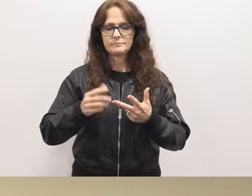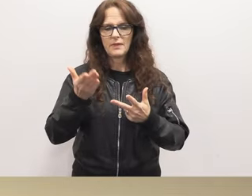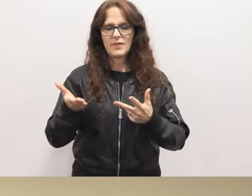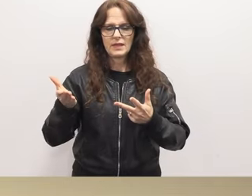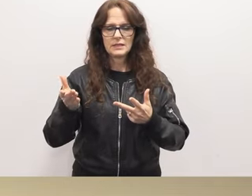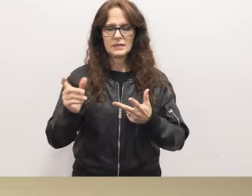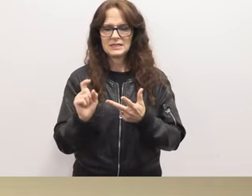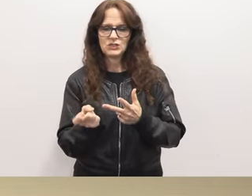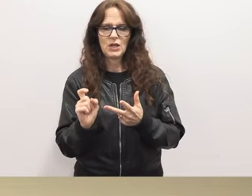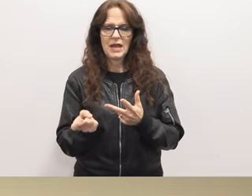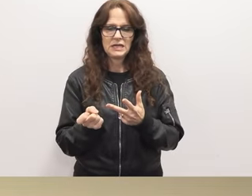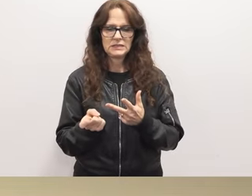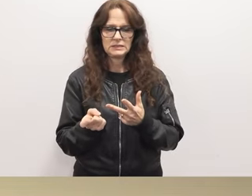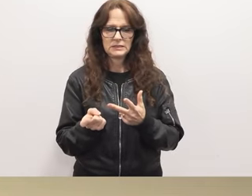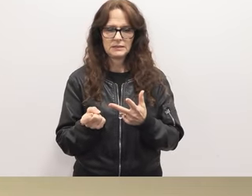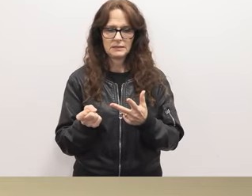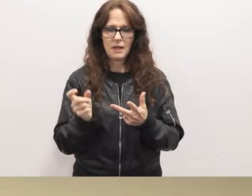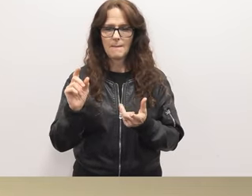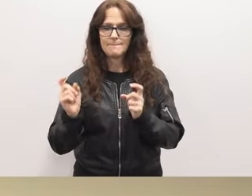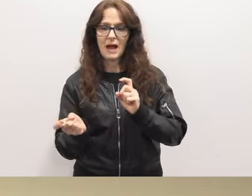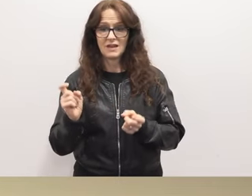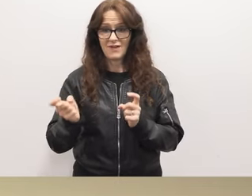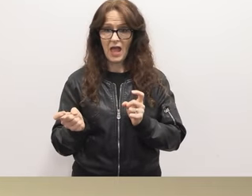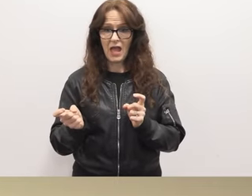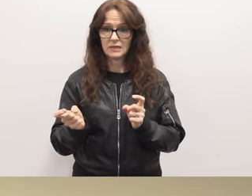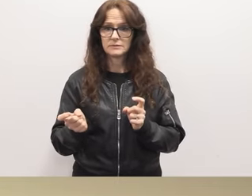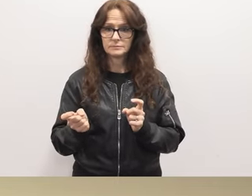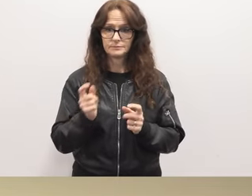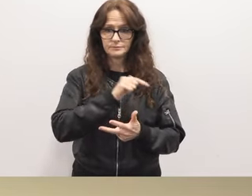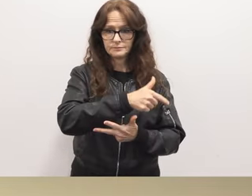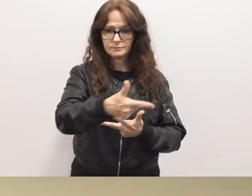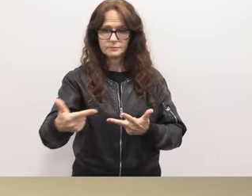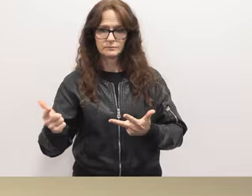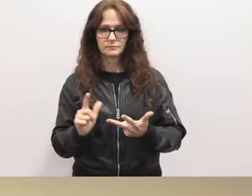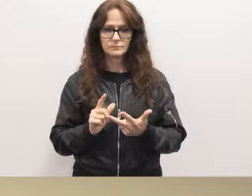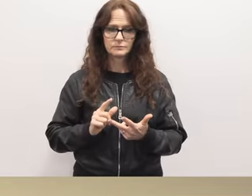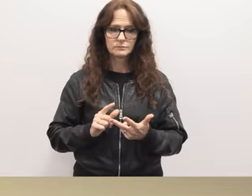So just go around the table right quick.